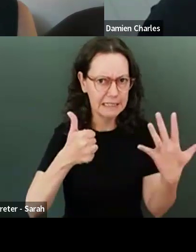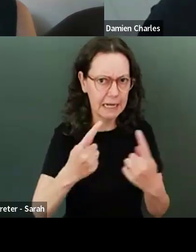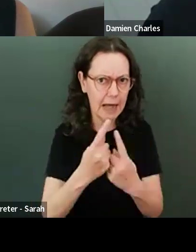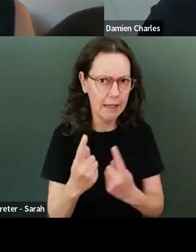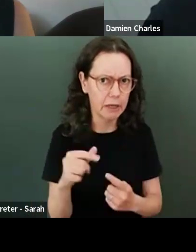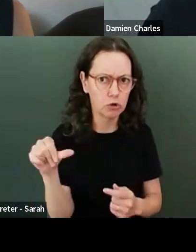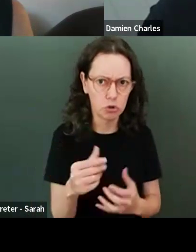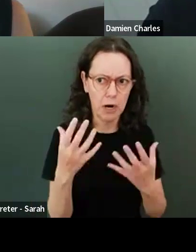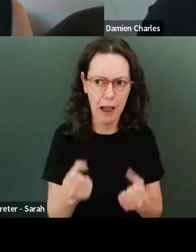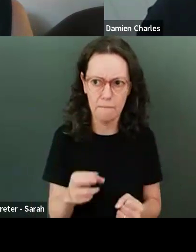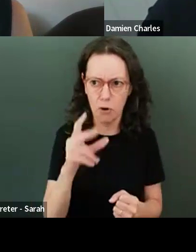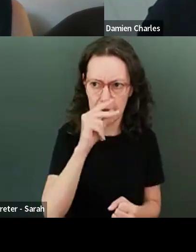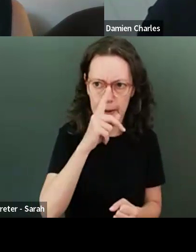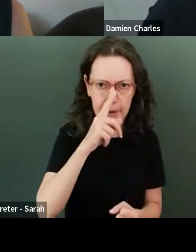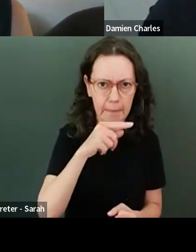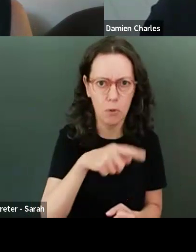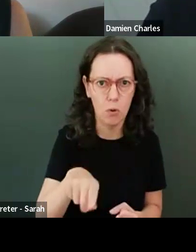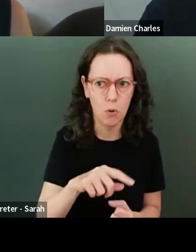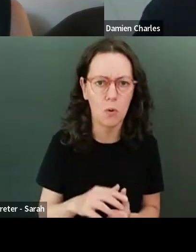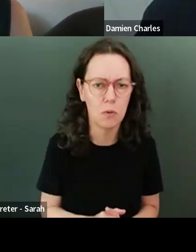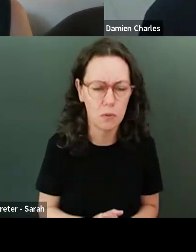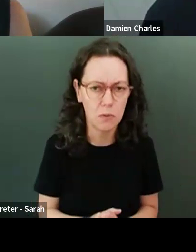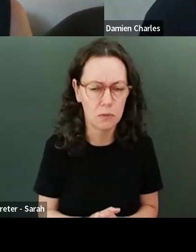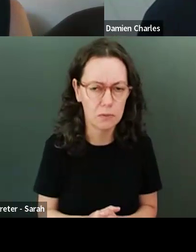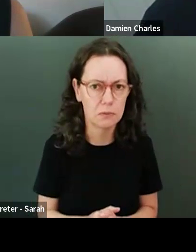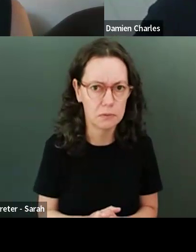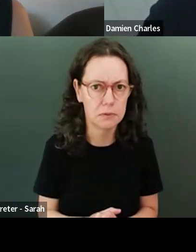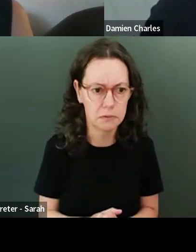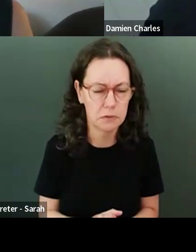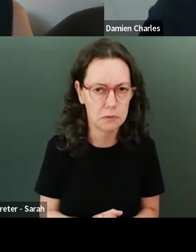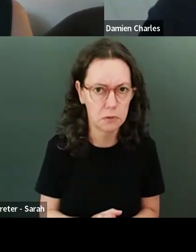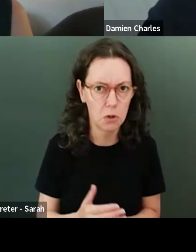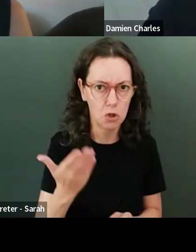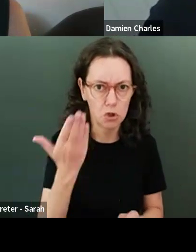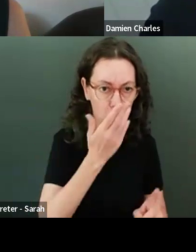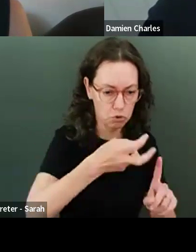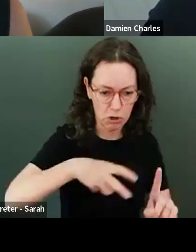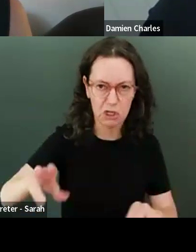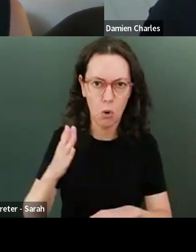young people need when they're